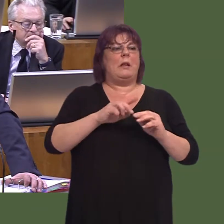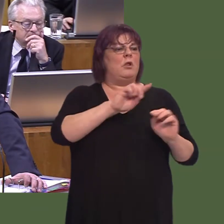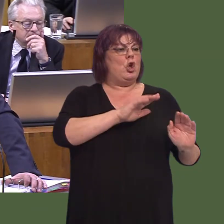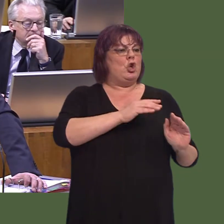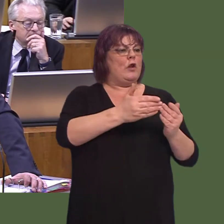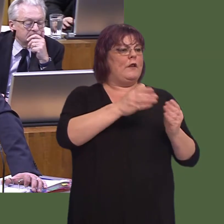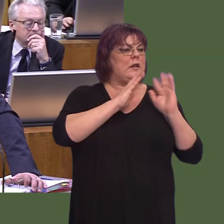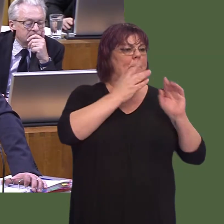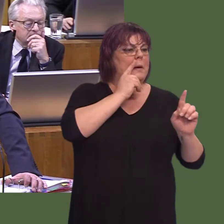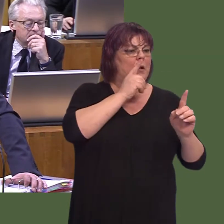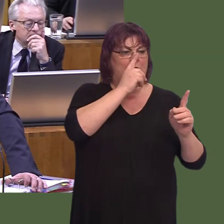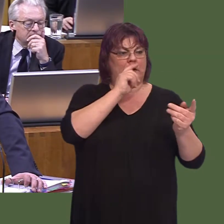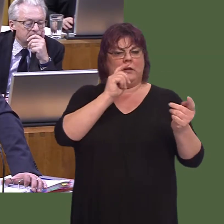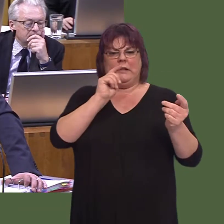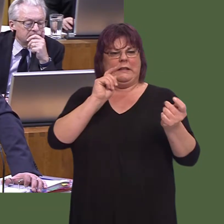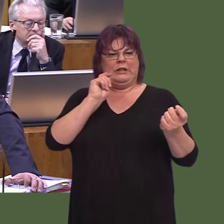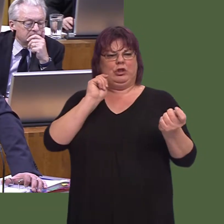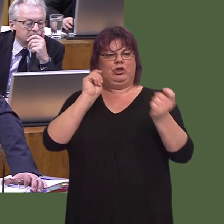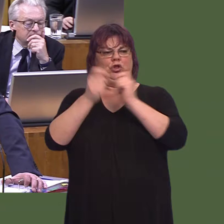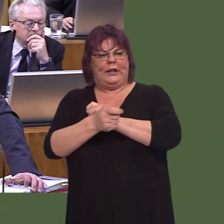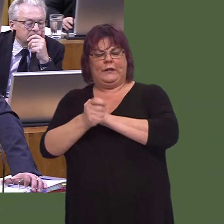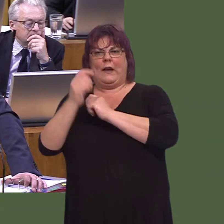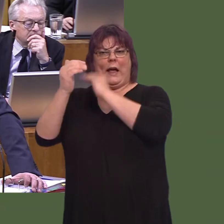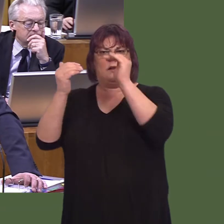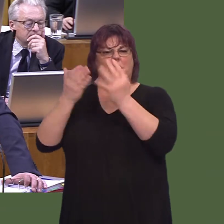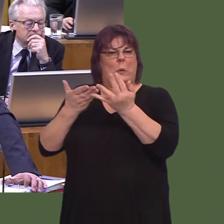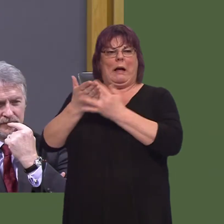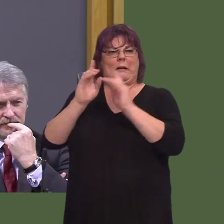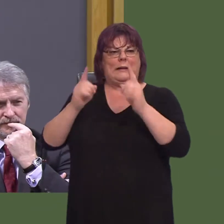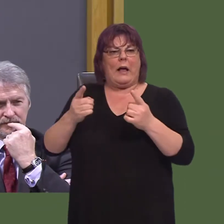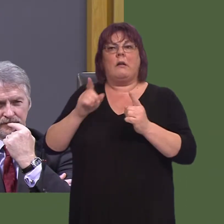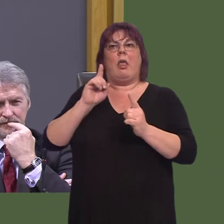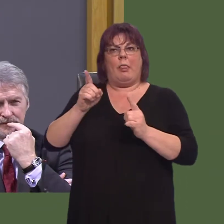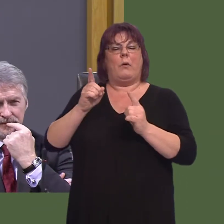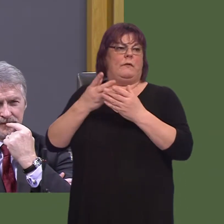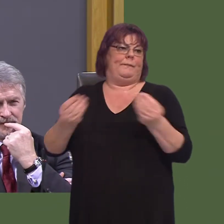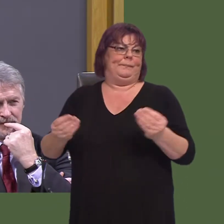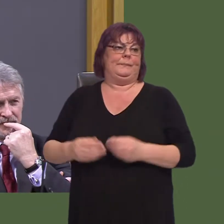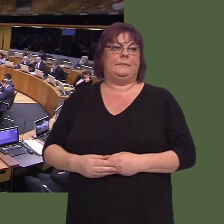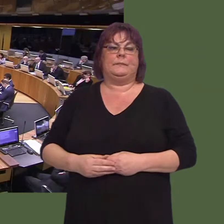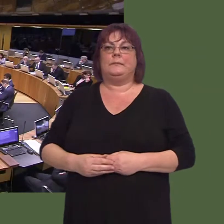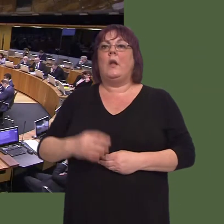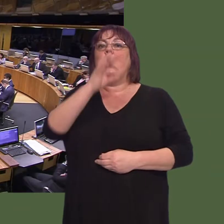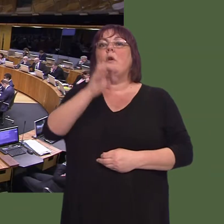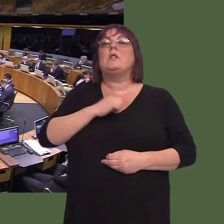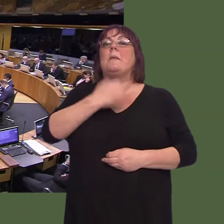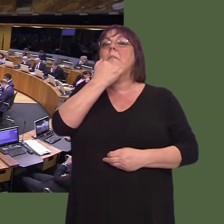same way or there's a barrier they can't get over, so those barriers are eliminated. Russell George AM: 5.